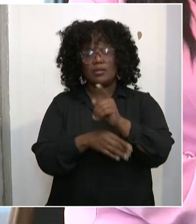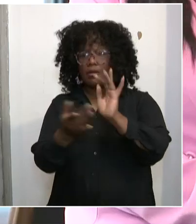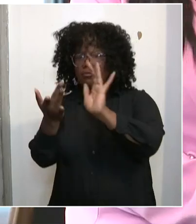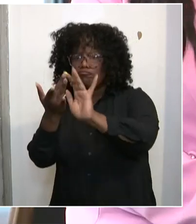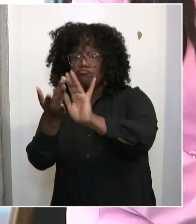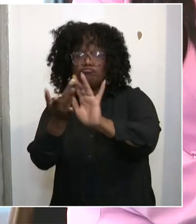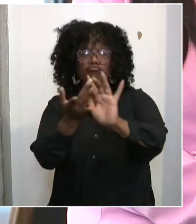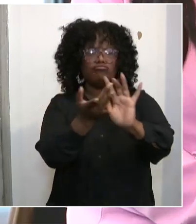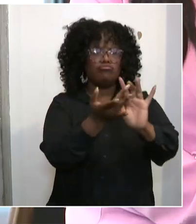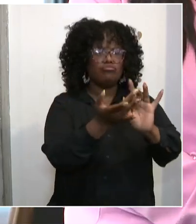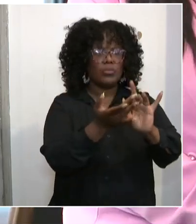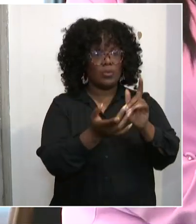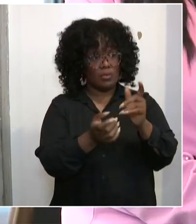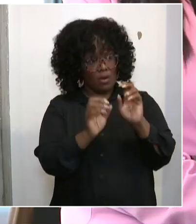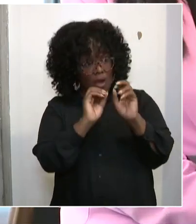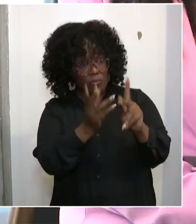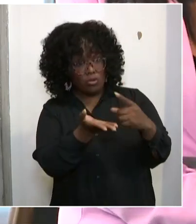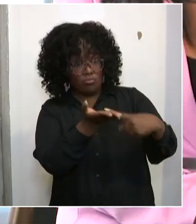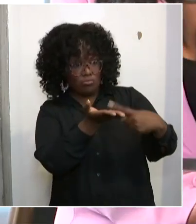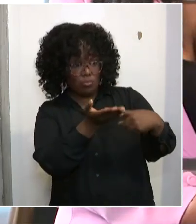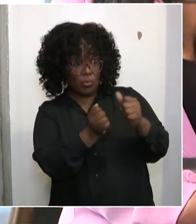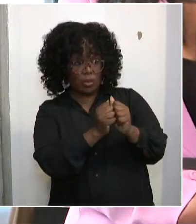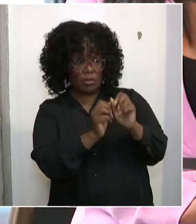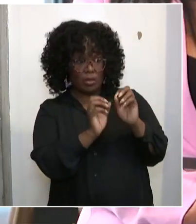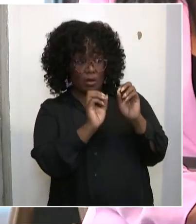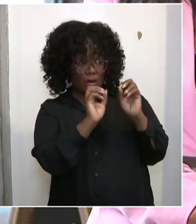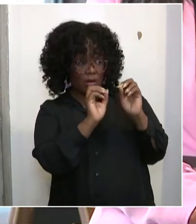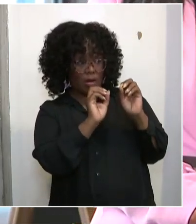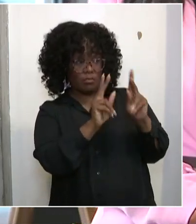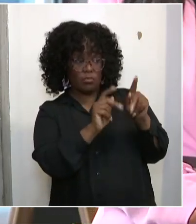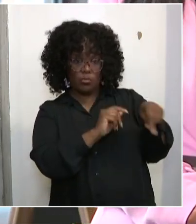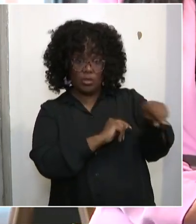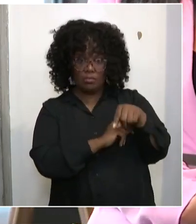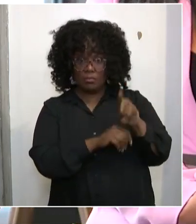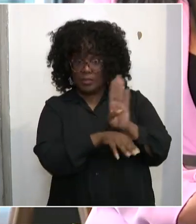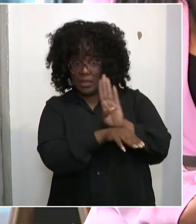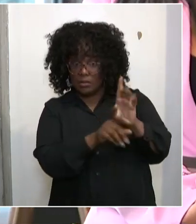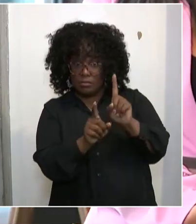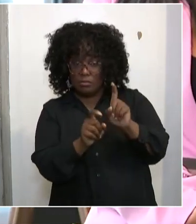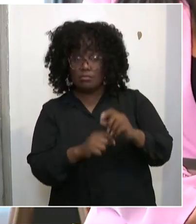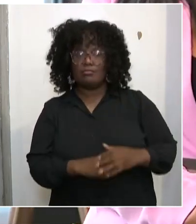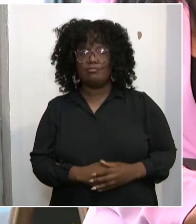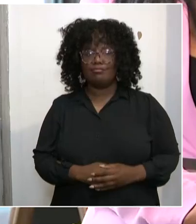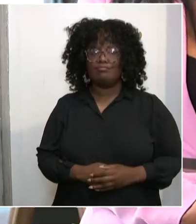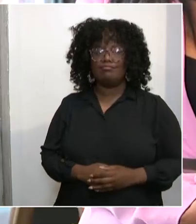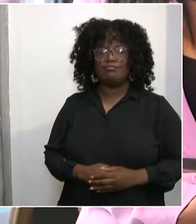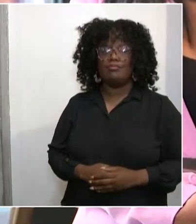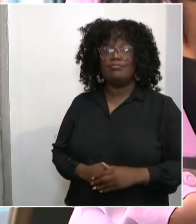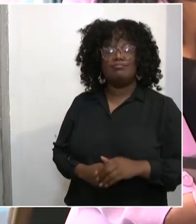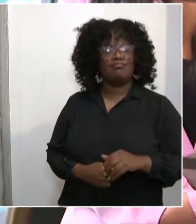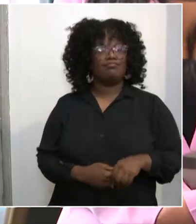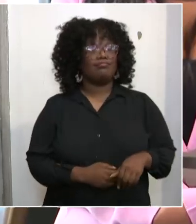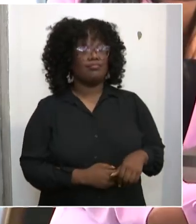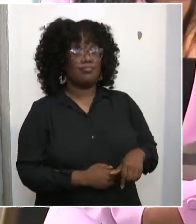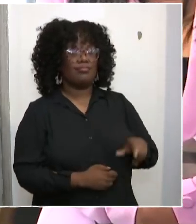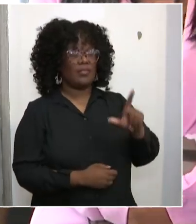the upcoming events happening there. So it feels great um you heard Latoya say and and talk about how